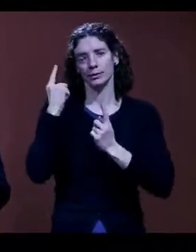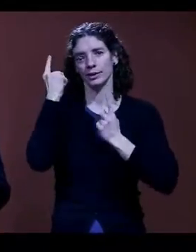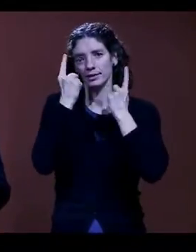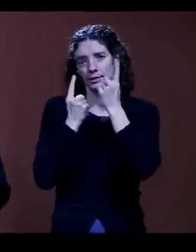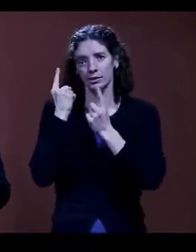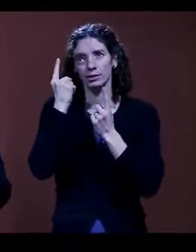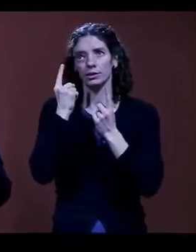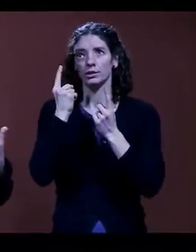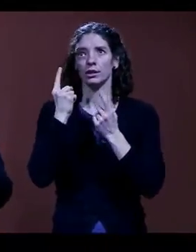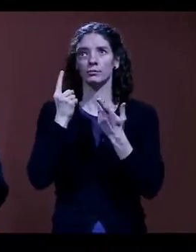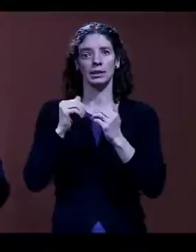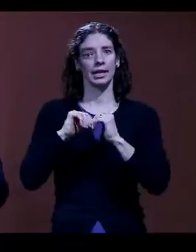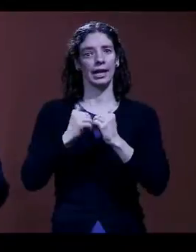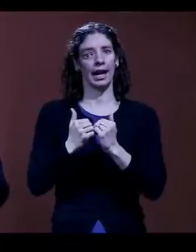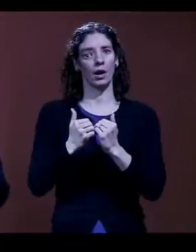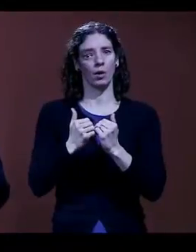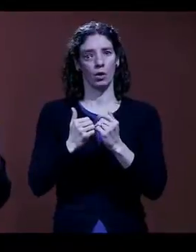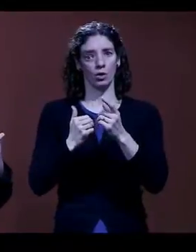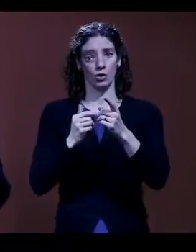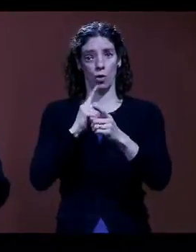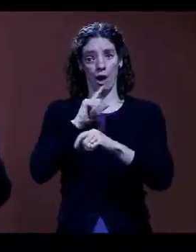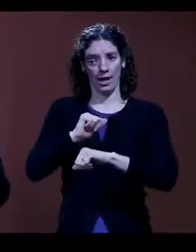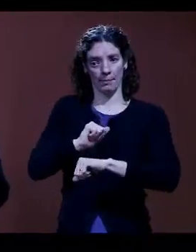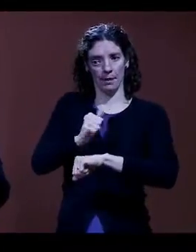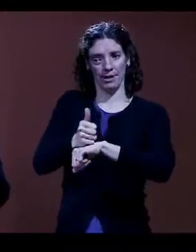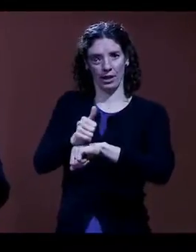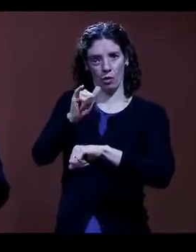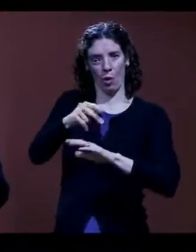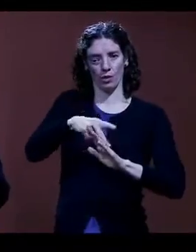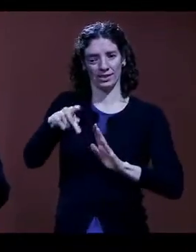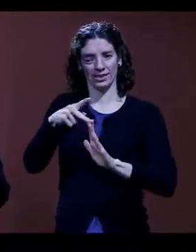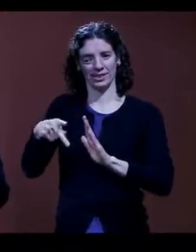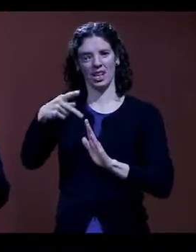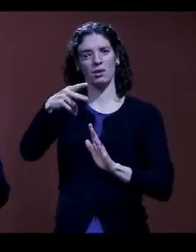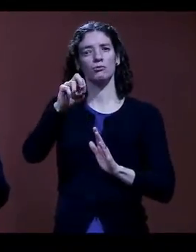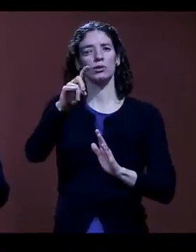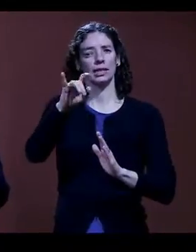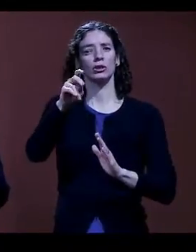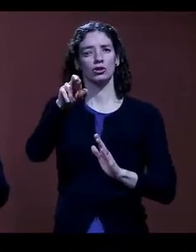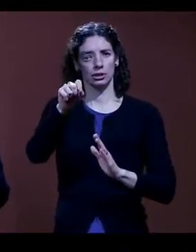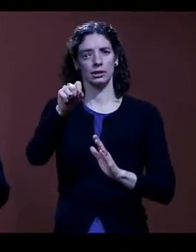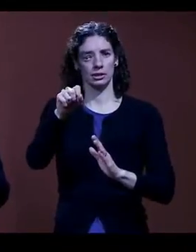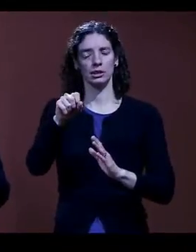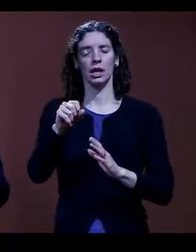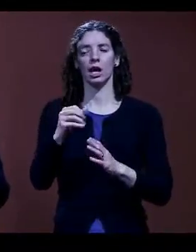how you're implementing the predictors or components of the predictors, and this is a tool that was developed